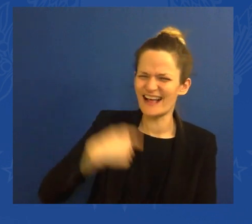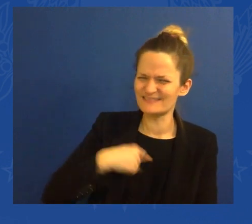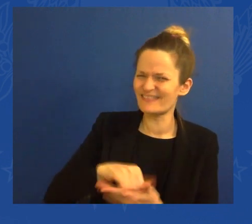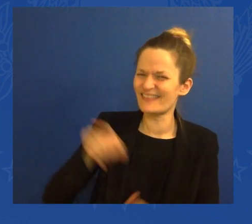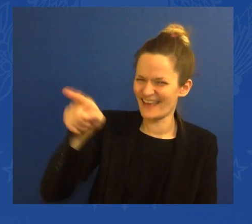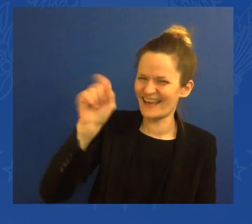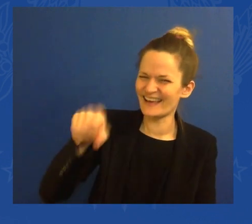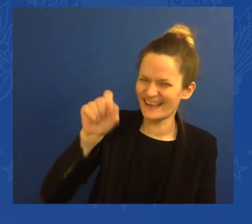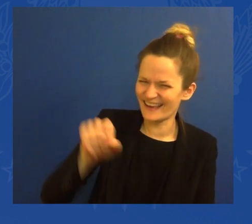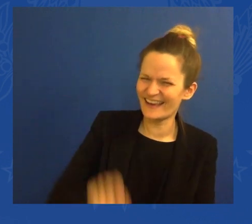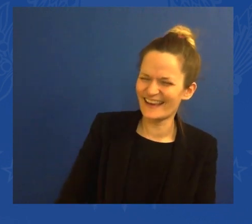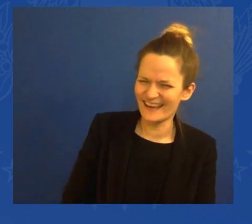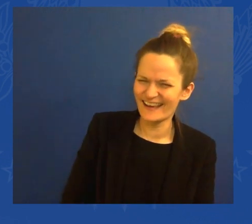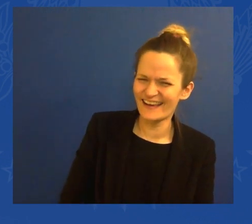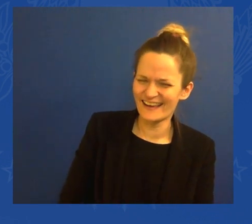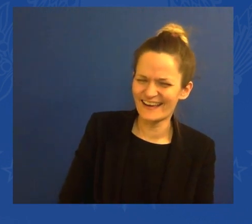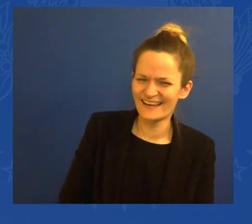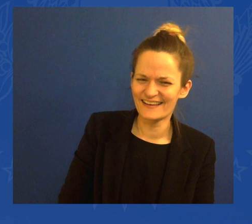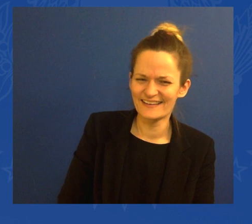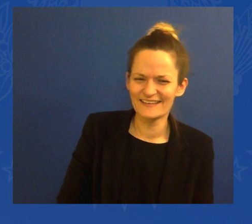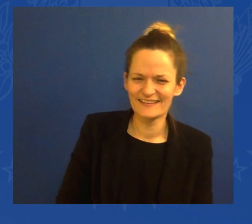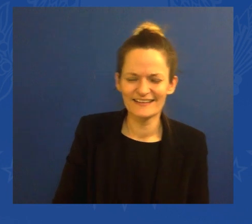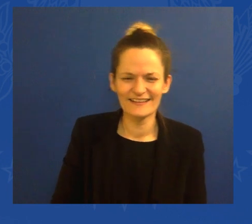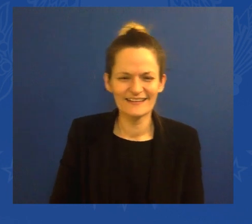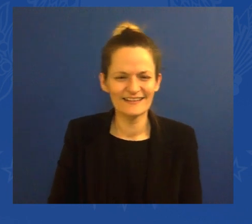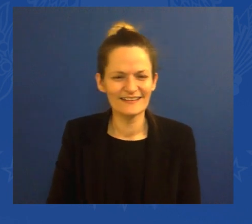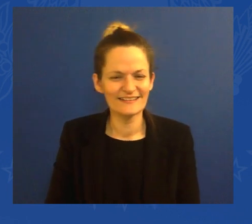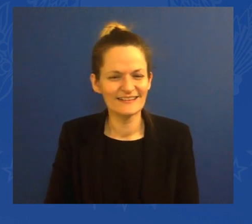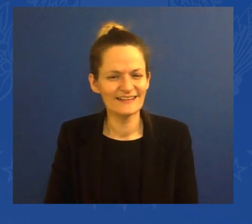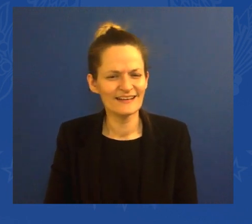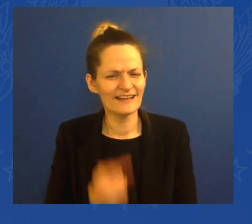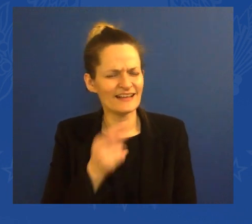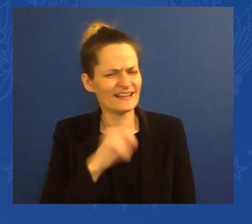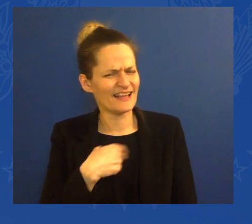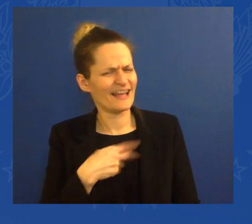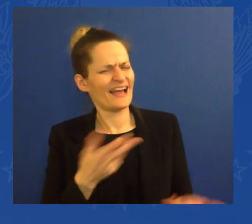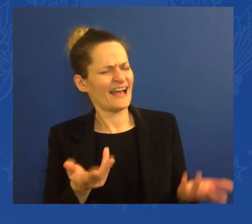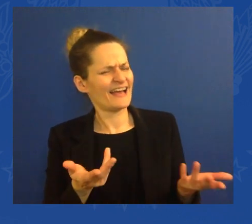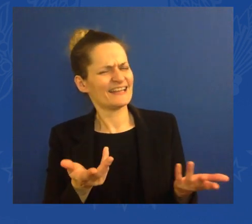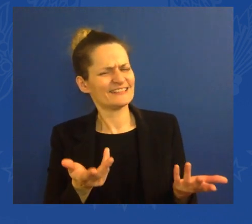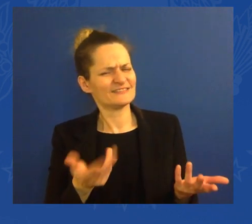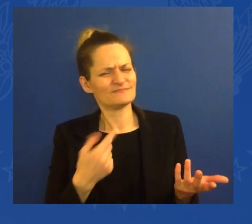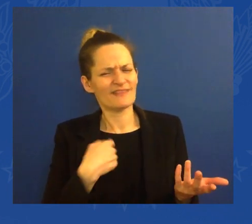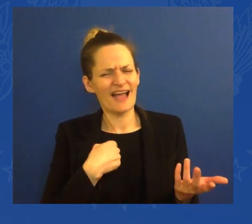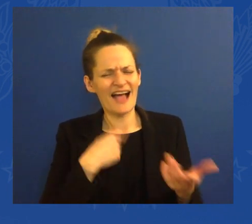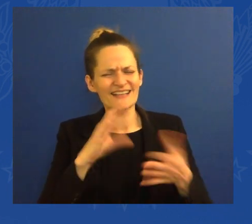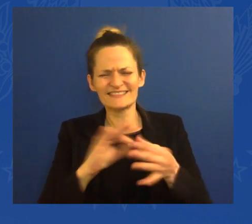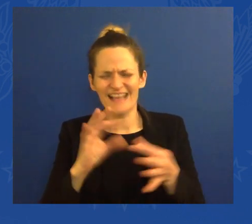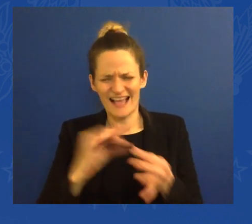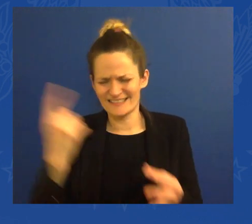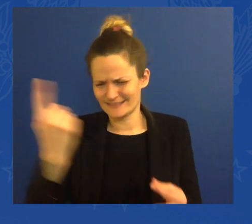on the morning show over a period of weeks before. And I think -- don't hold me to this, I think it was --